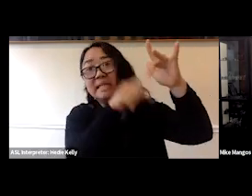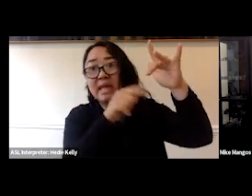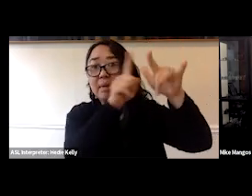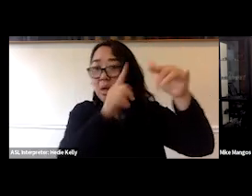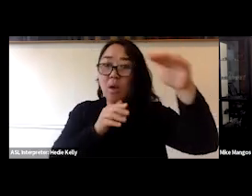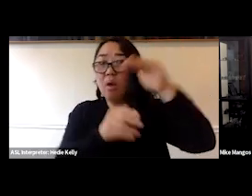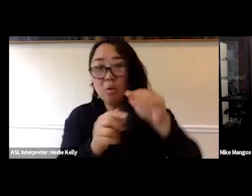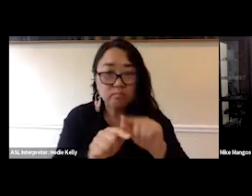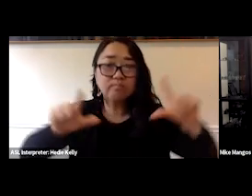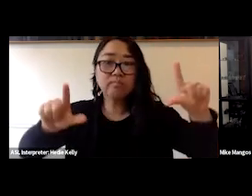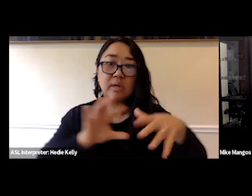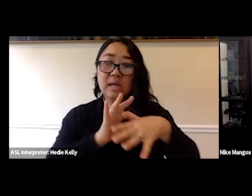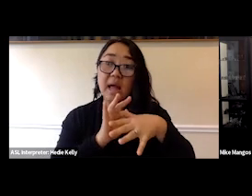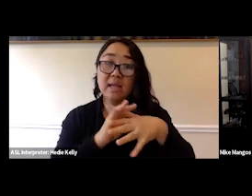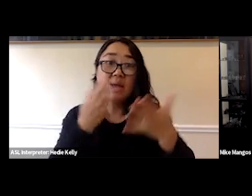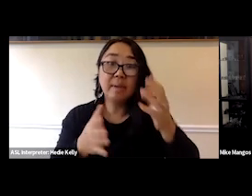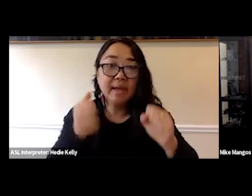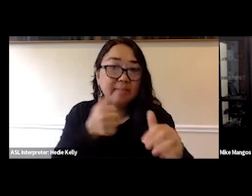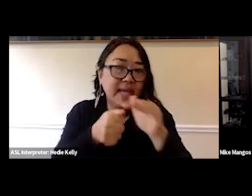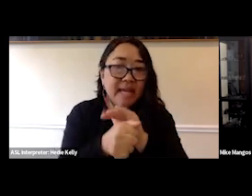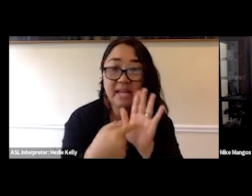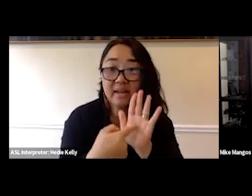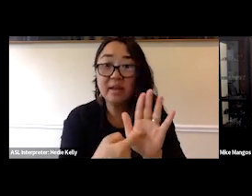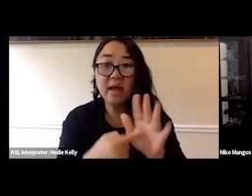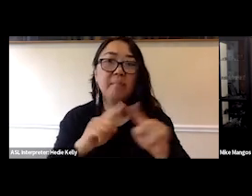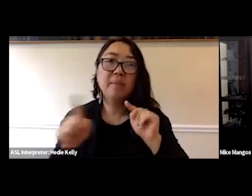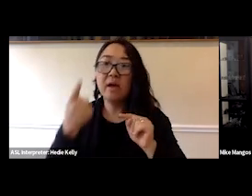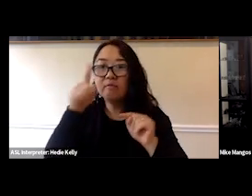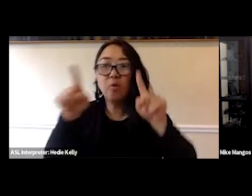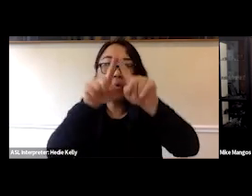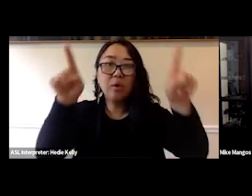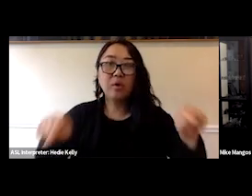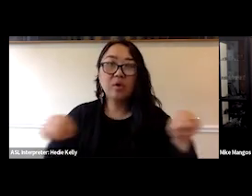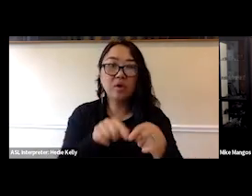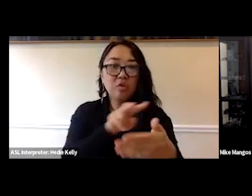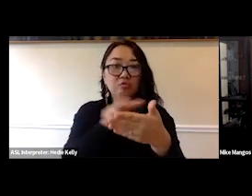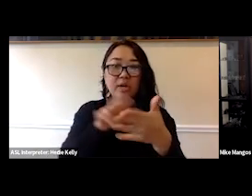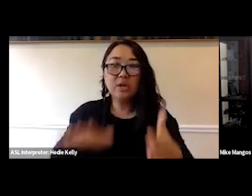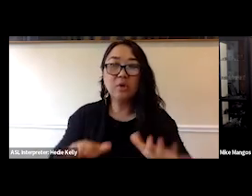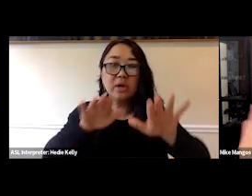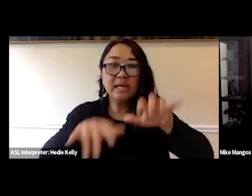It can be a hidden feature, but for screen readers and for keyboard users, this is really important to get